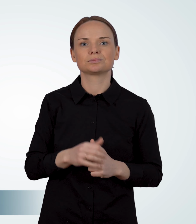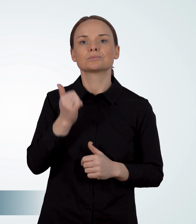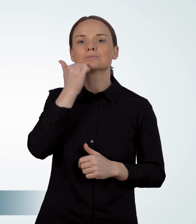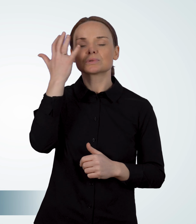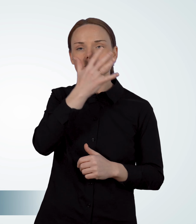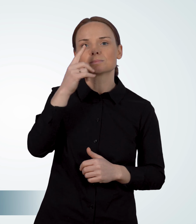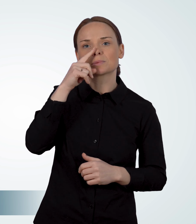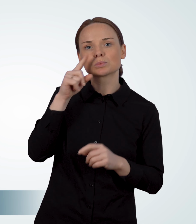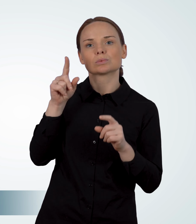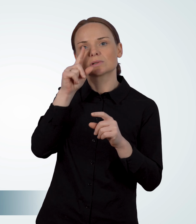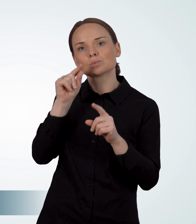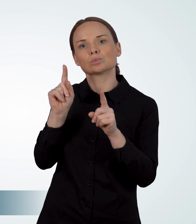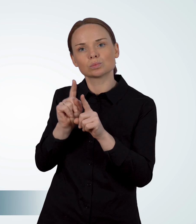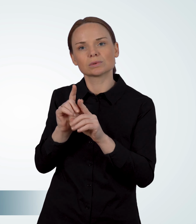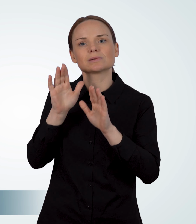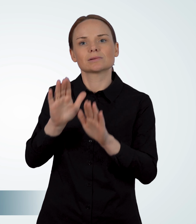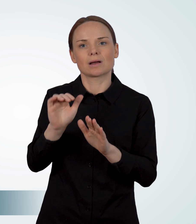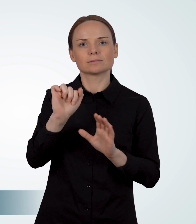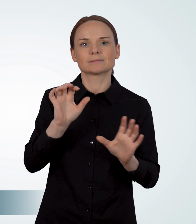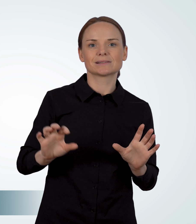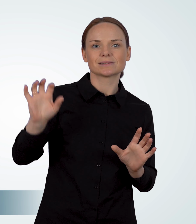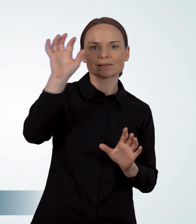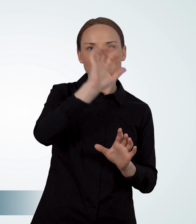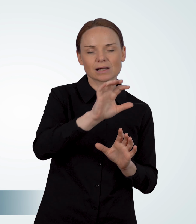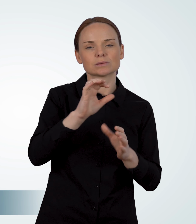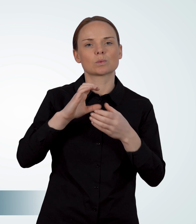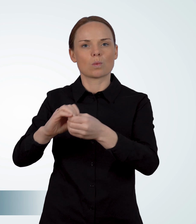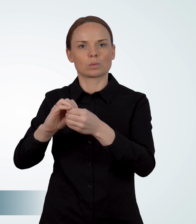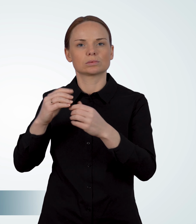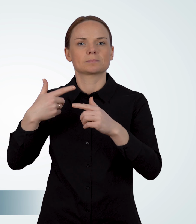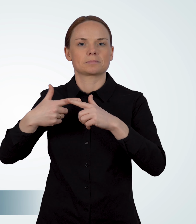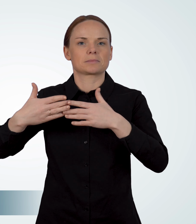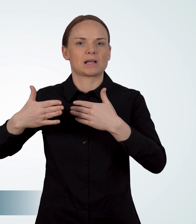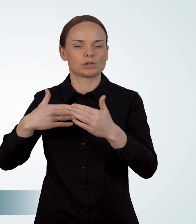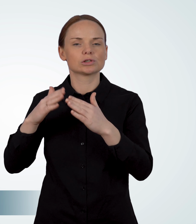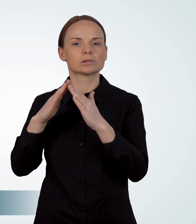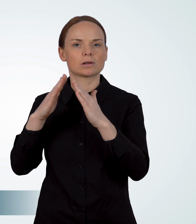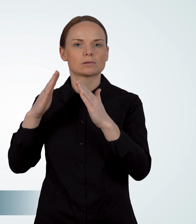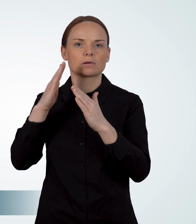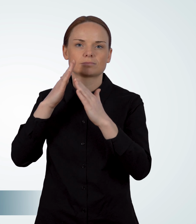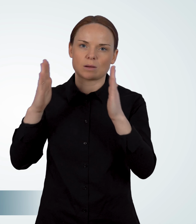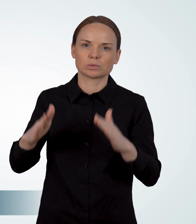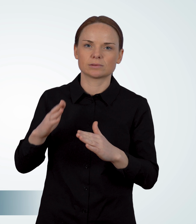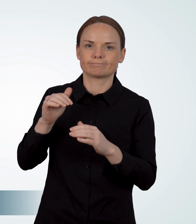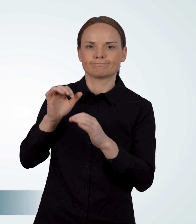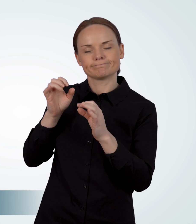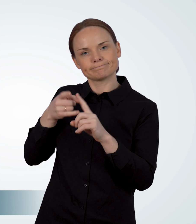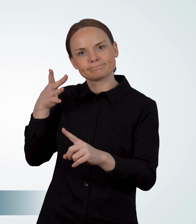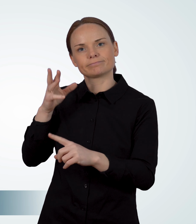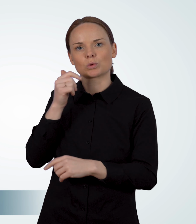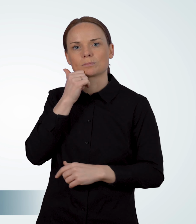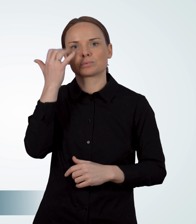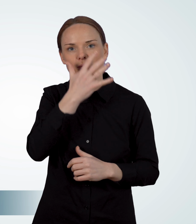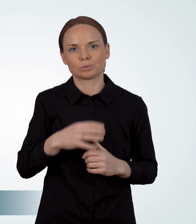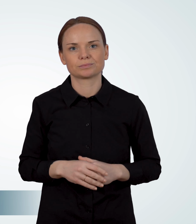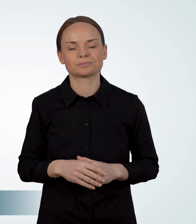Indigenous Australians may also reside in state owned and managed Indigenous housing.